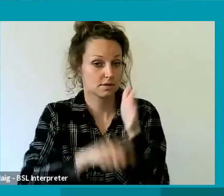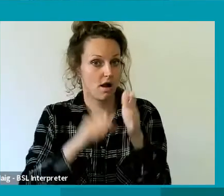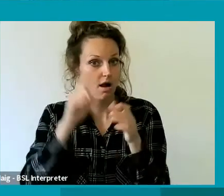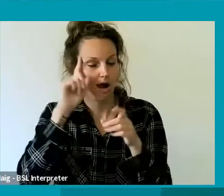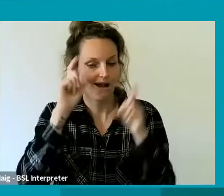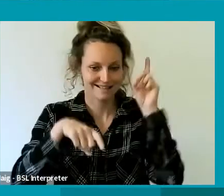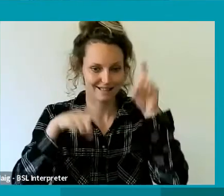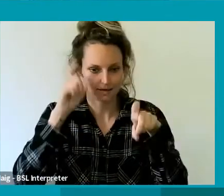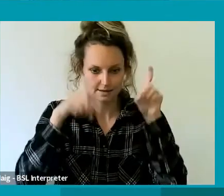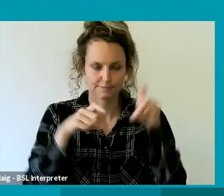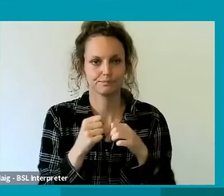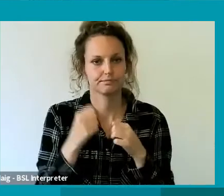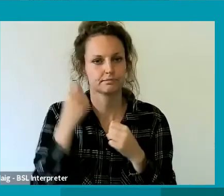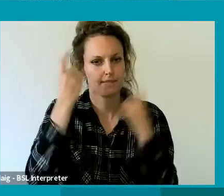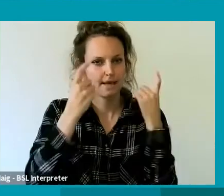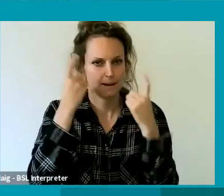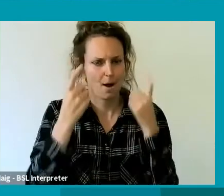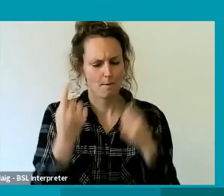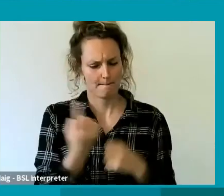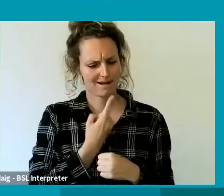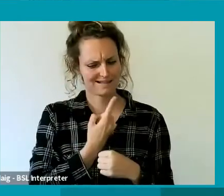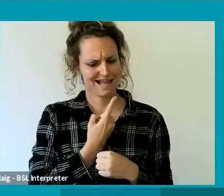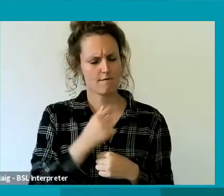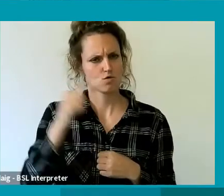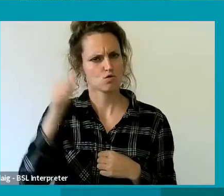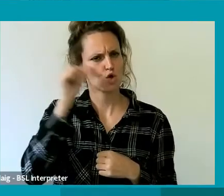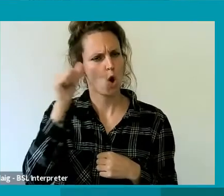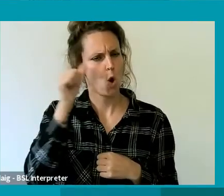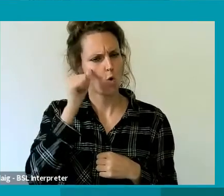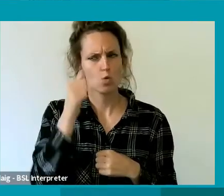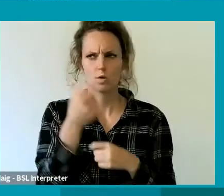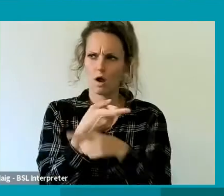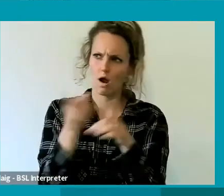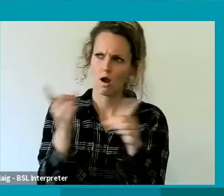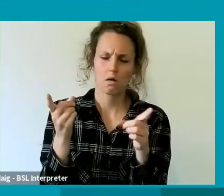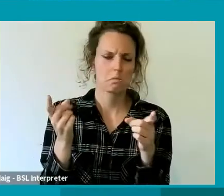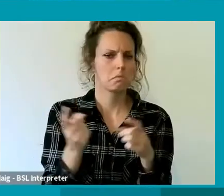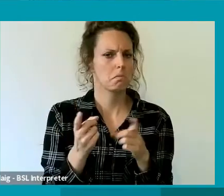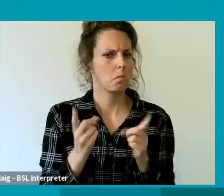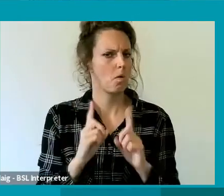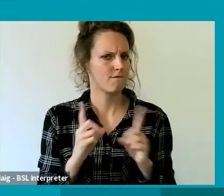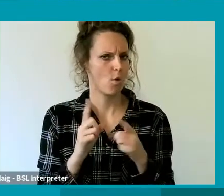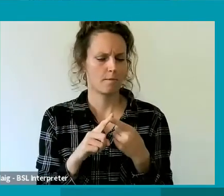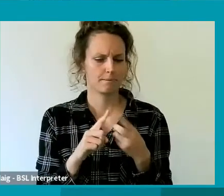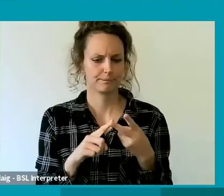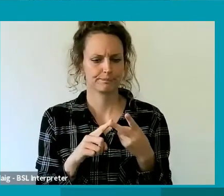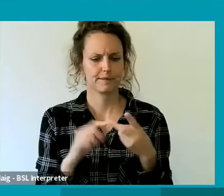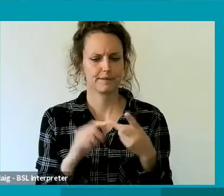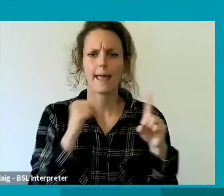about what am I known for. What impact am I making?